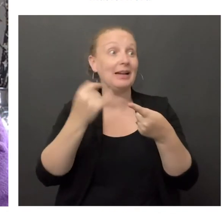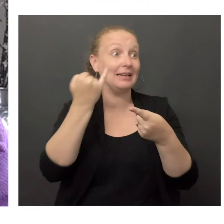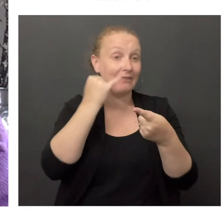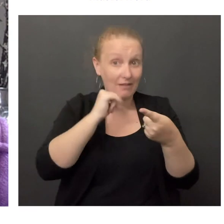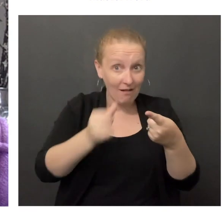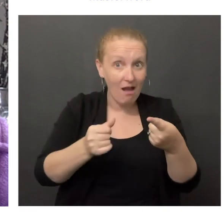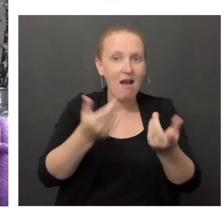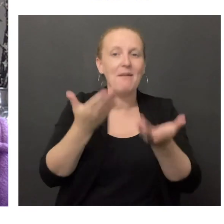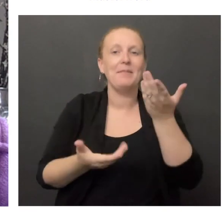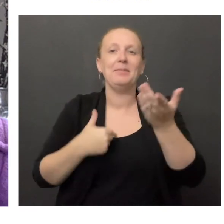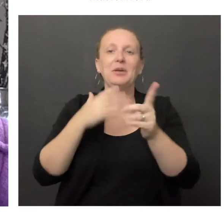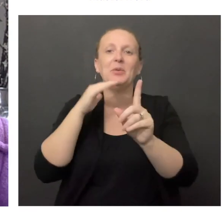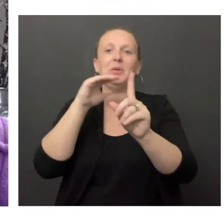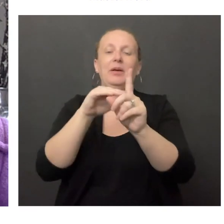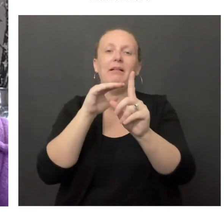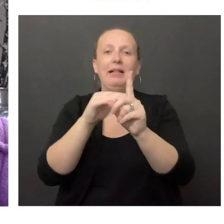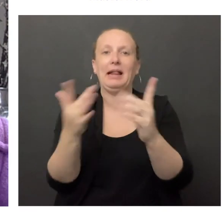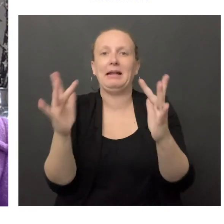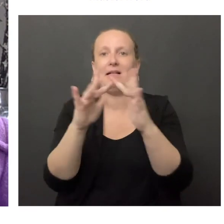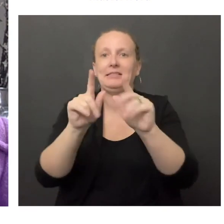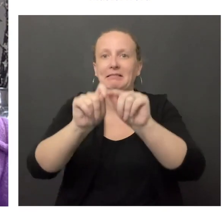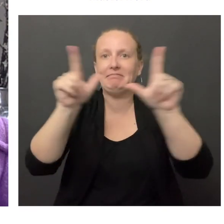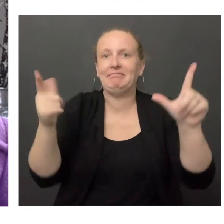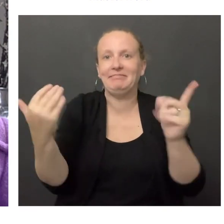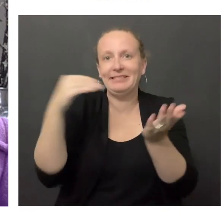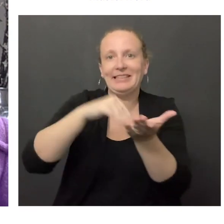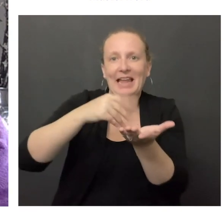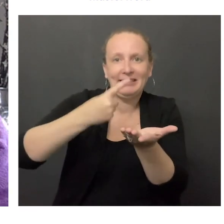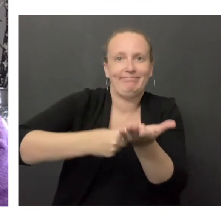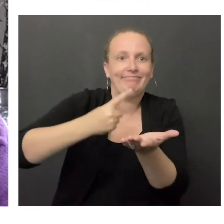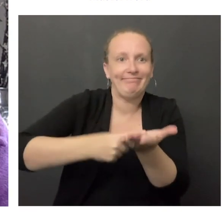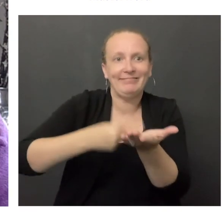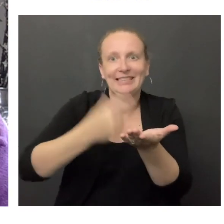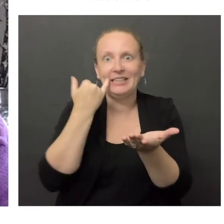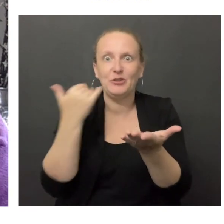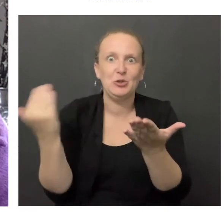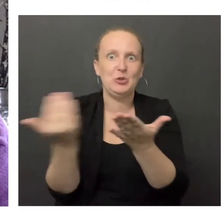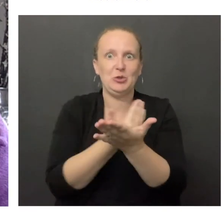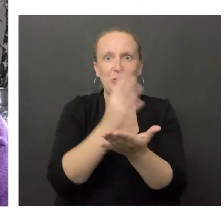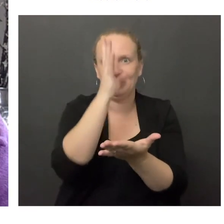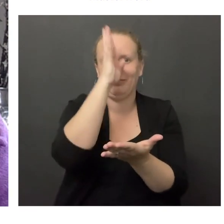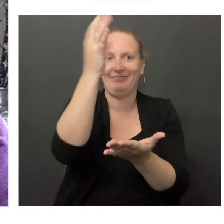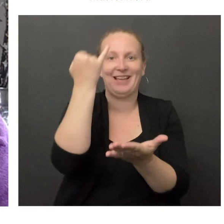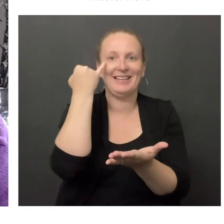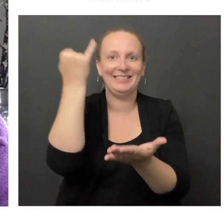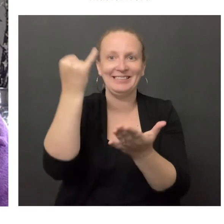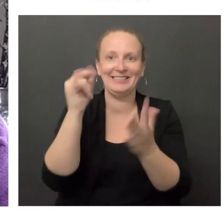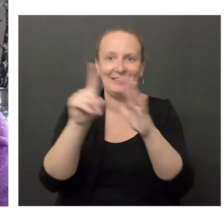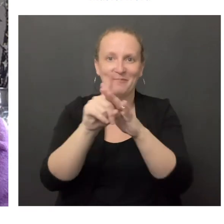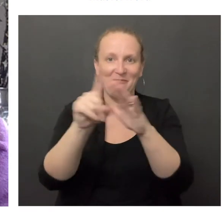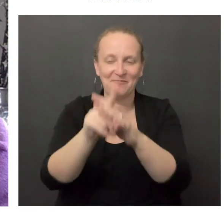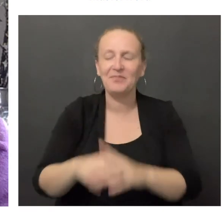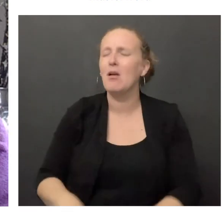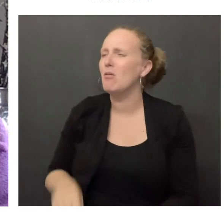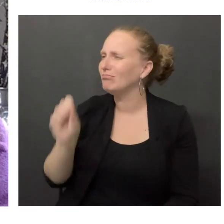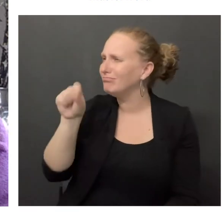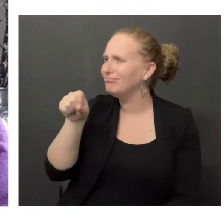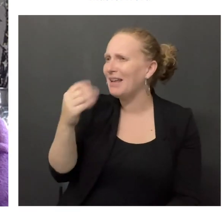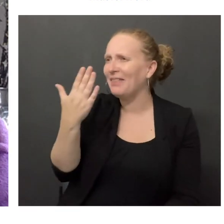out to you again to see if there any other additional dimensions. Perfect. Yes. Sounds good. Again, thank you very much for your time,